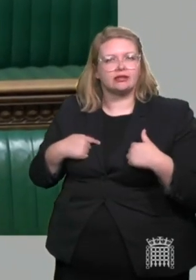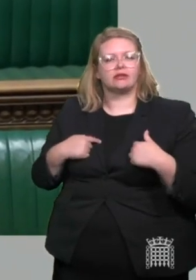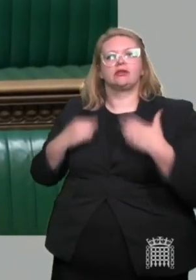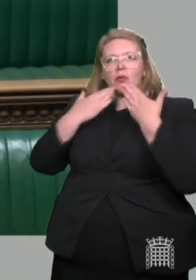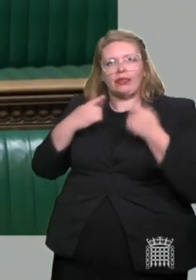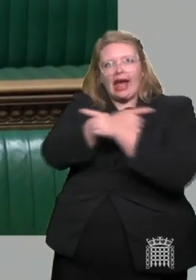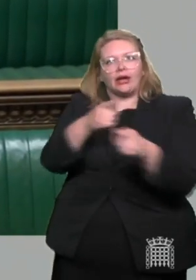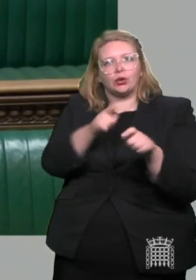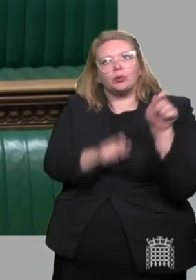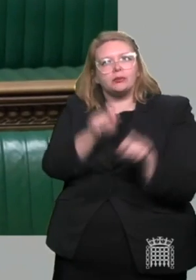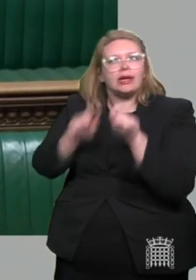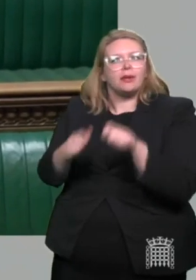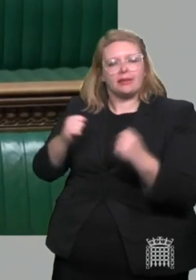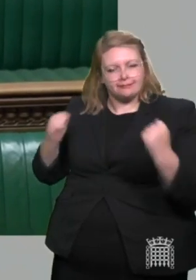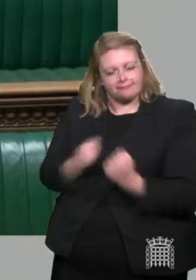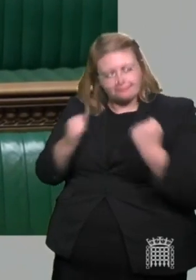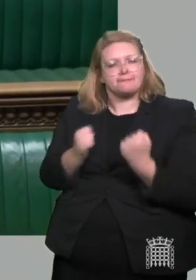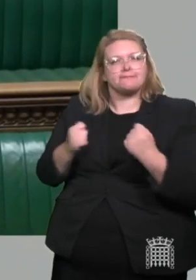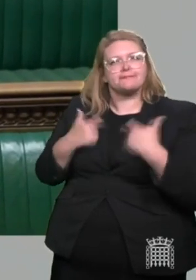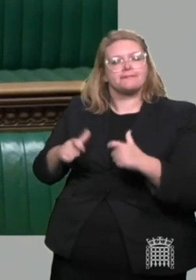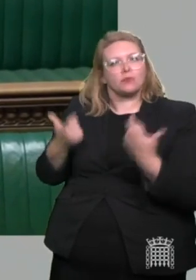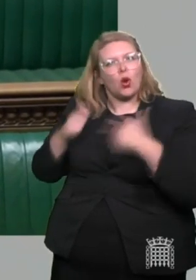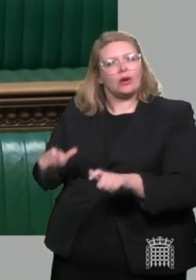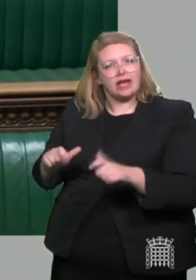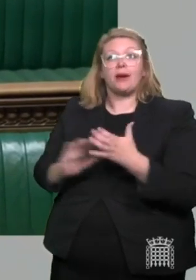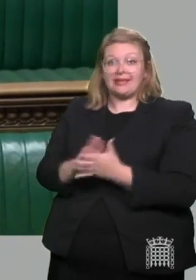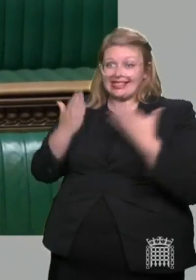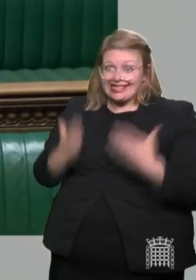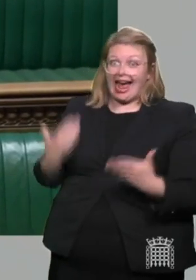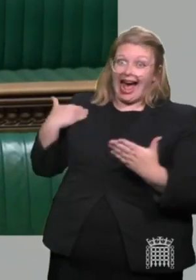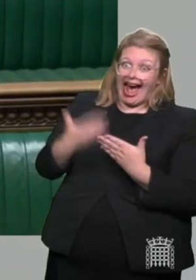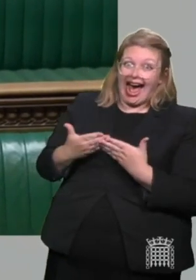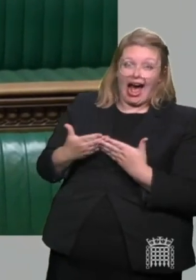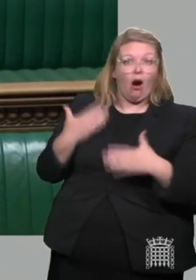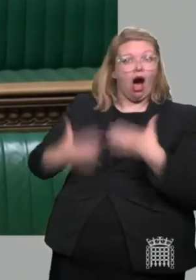have got through to this stage in the pandemic where we find ourselves rolling out our vaccine,